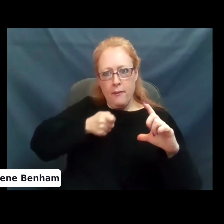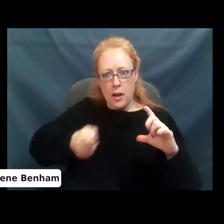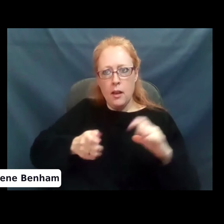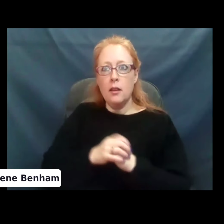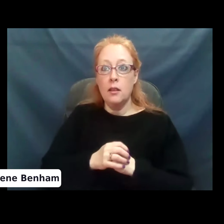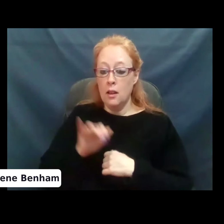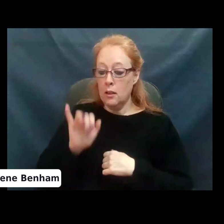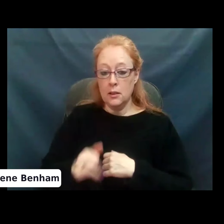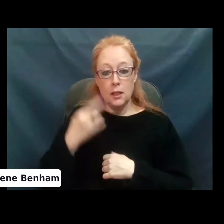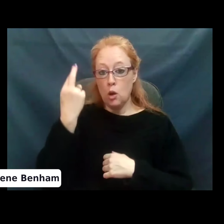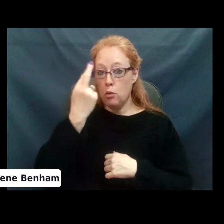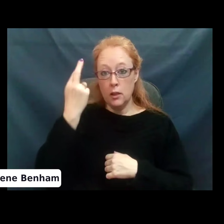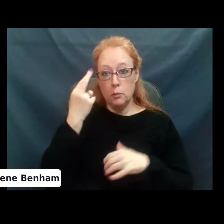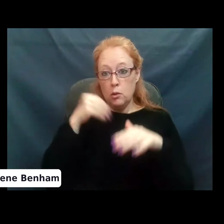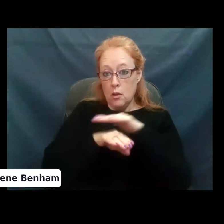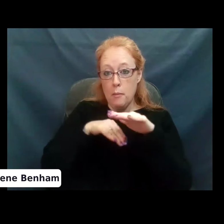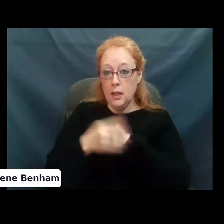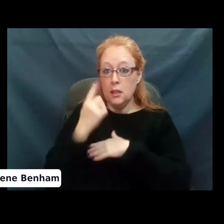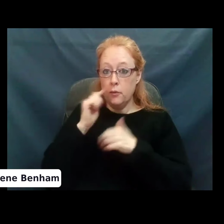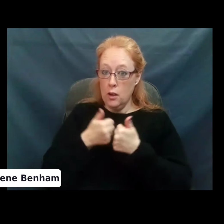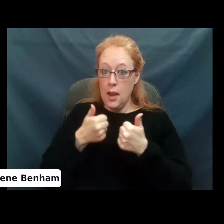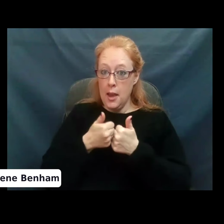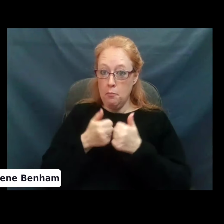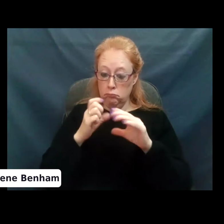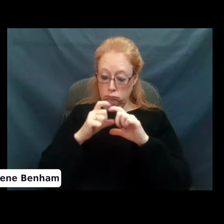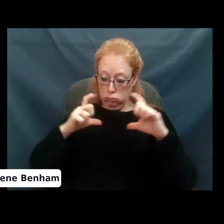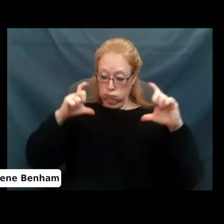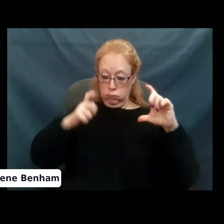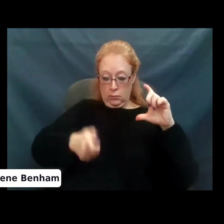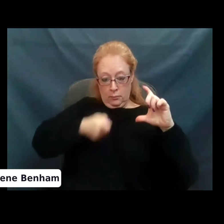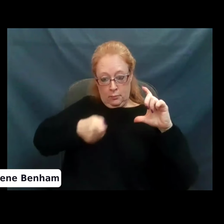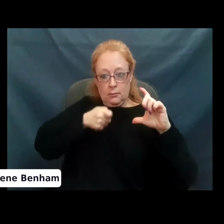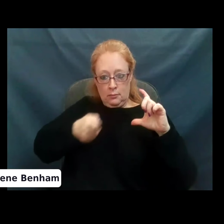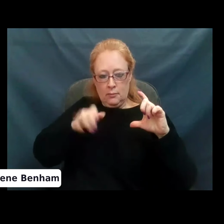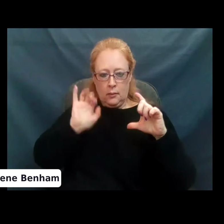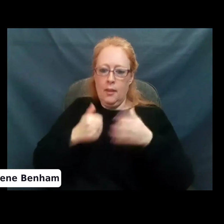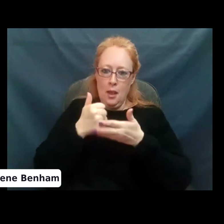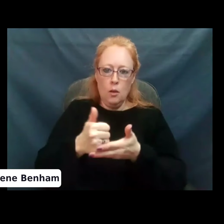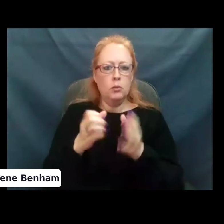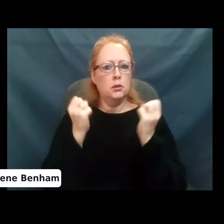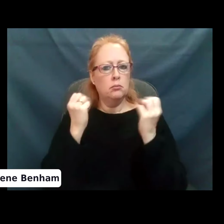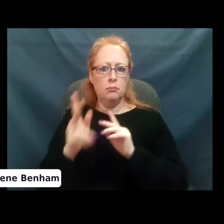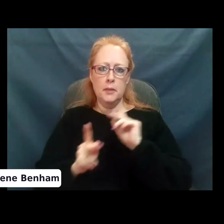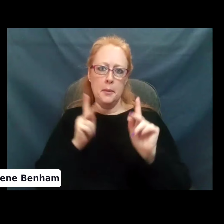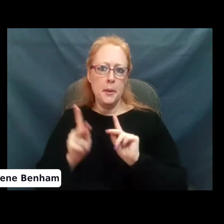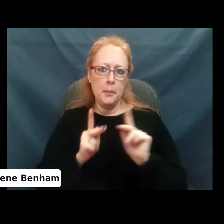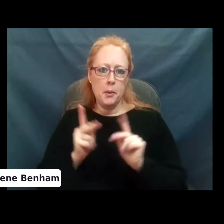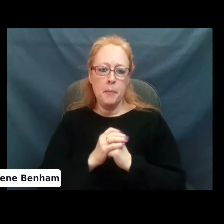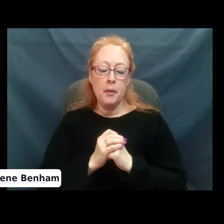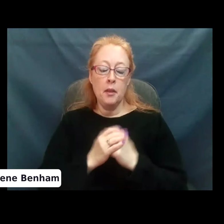So one thing I do look at is how well would something magnify.